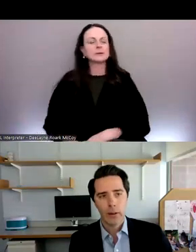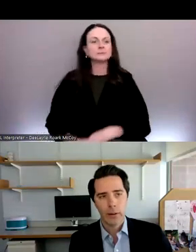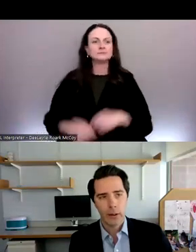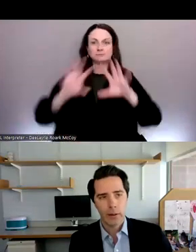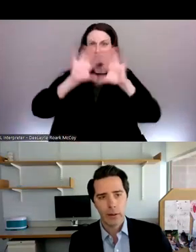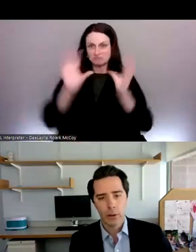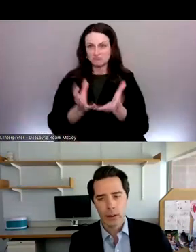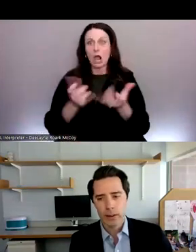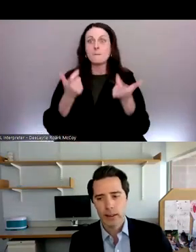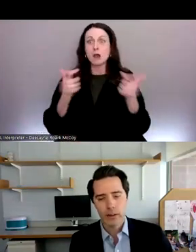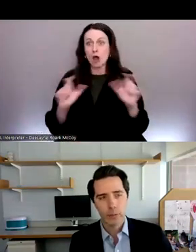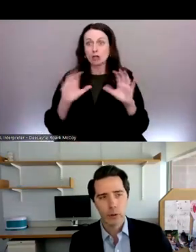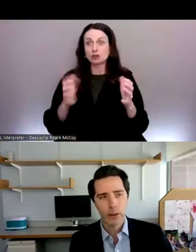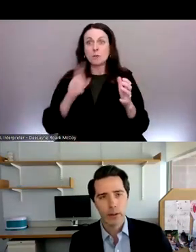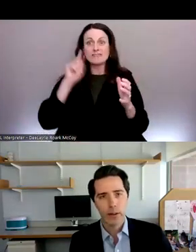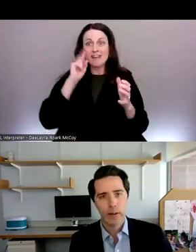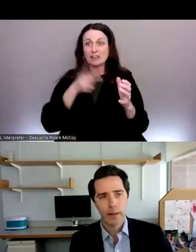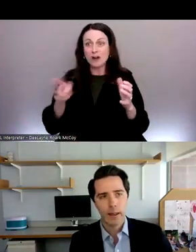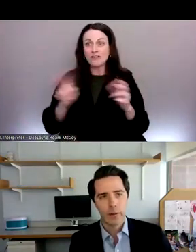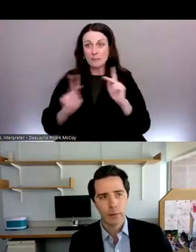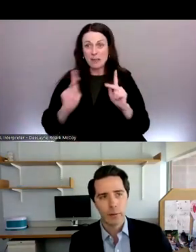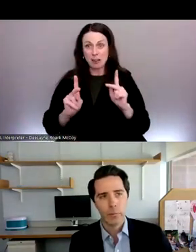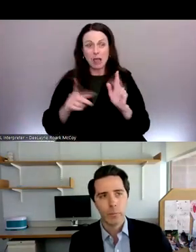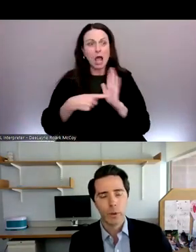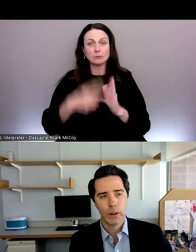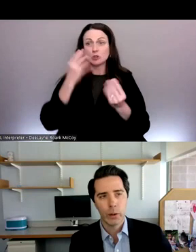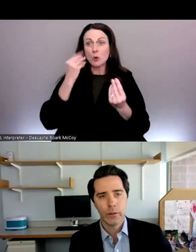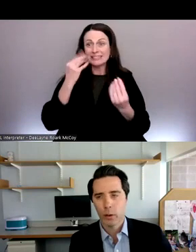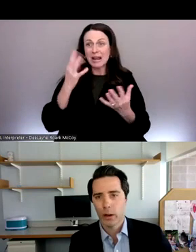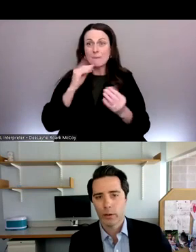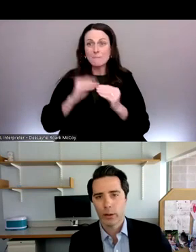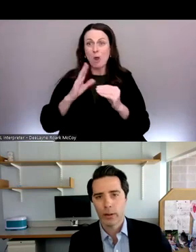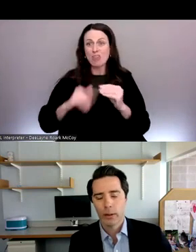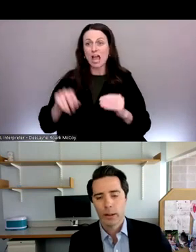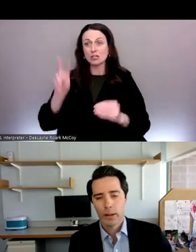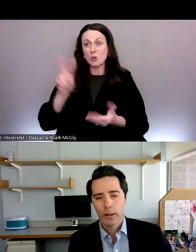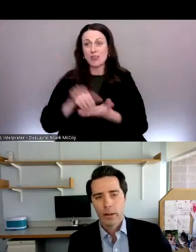and hard of hearing individuals in this case I'm showing data from more than